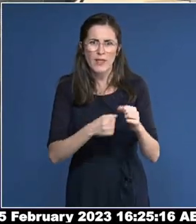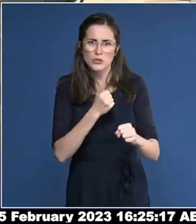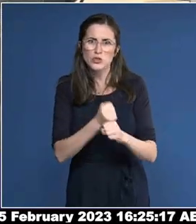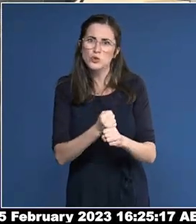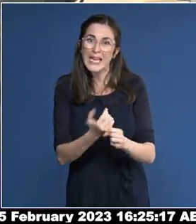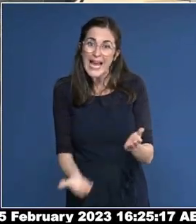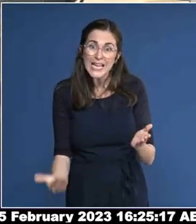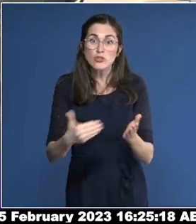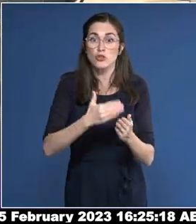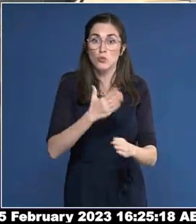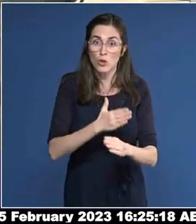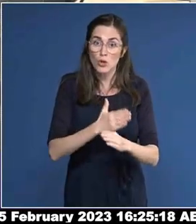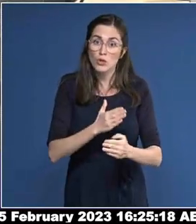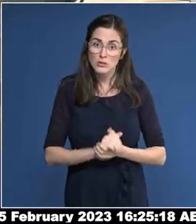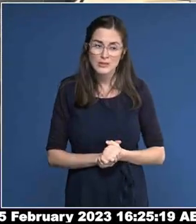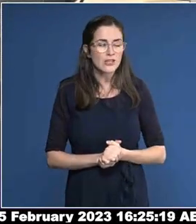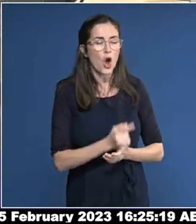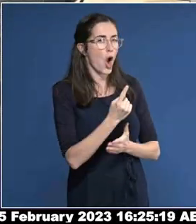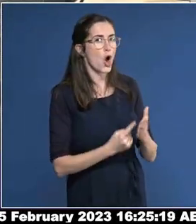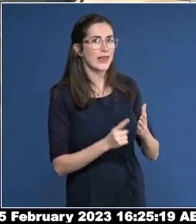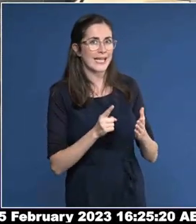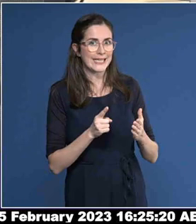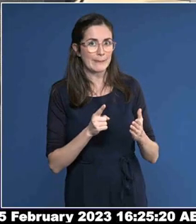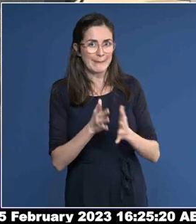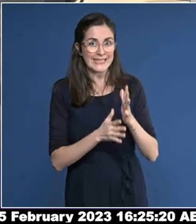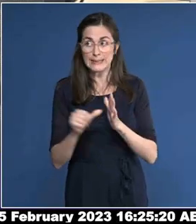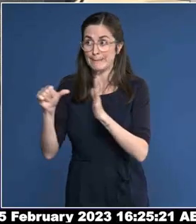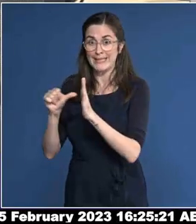Just beyond the funding. Is it this 'little a' advocacy? Not necessarily.